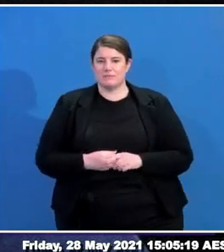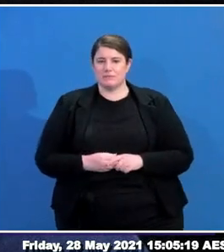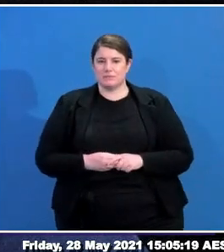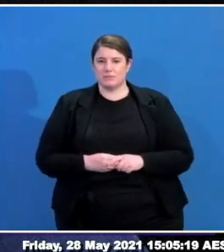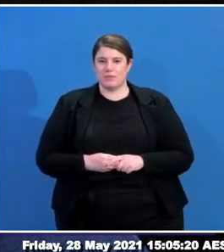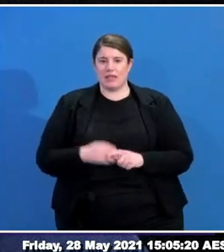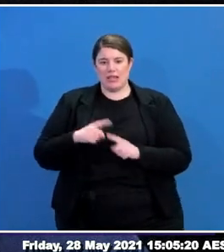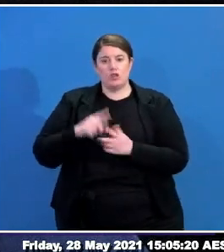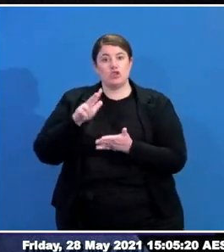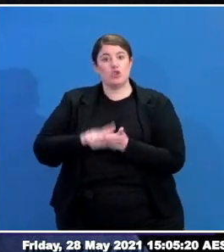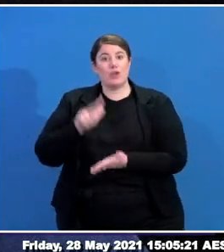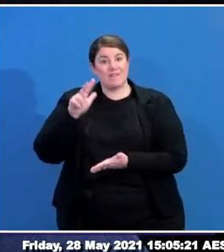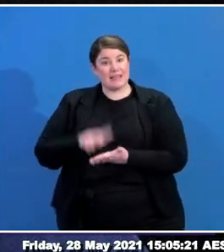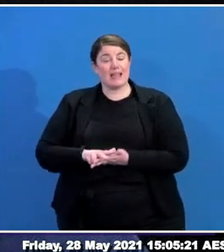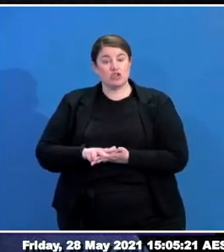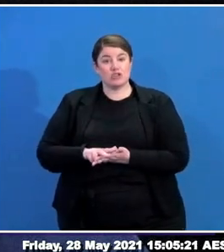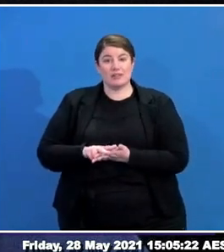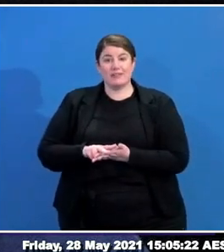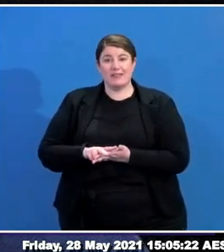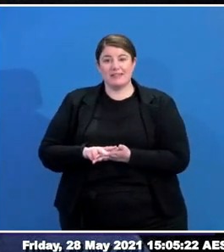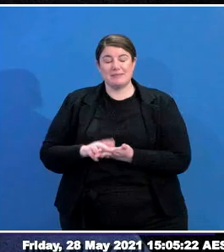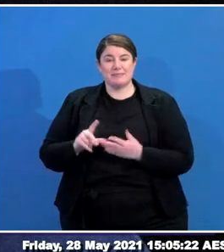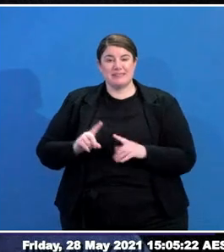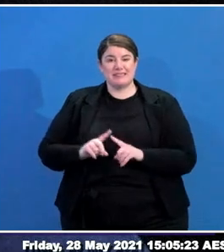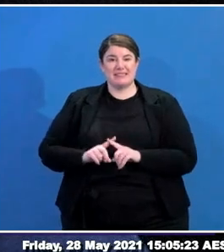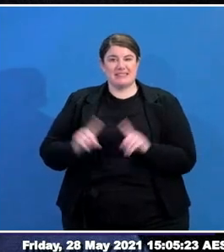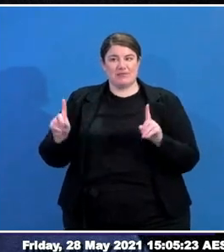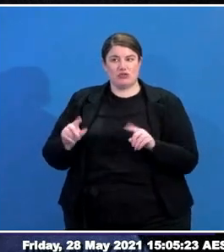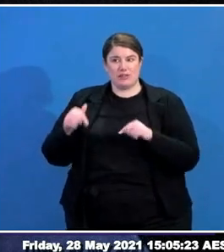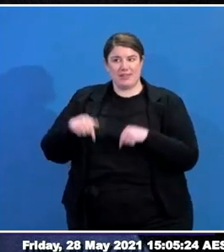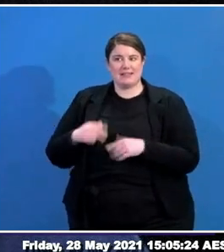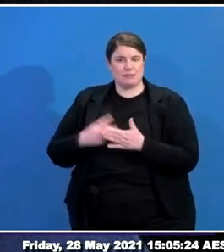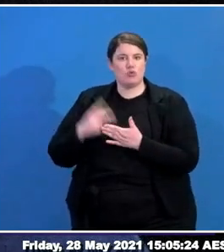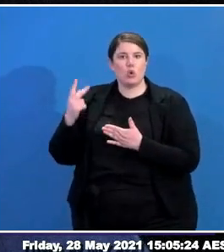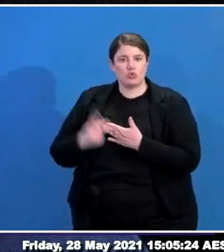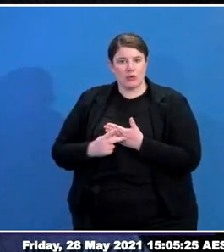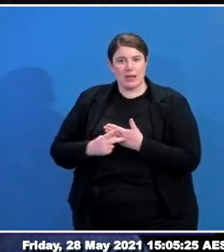certification, what is quite different about this scheme to some other audit